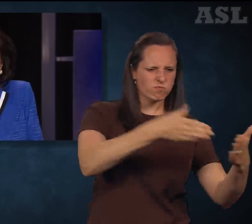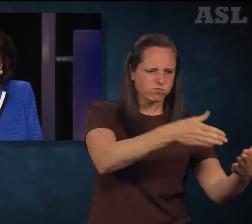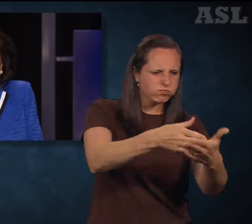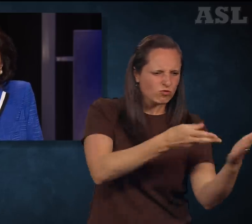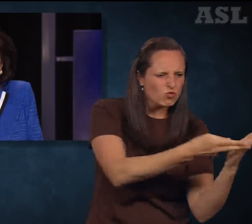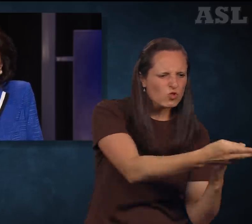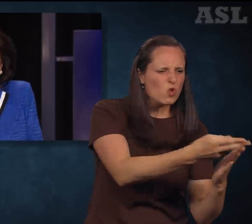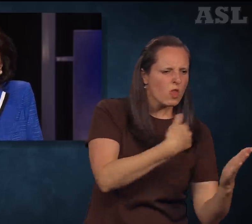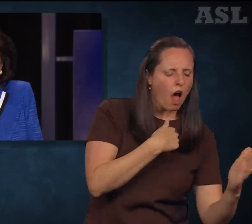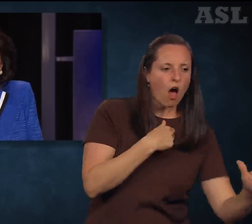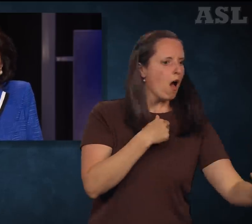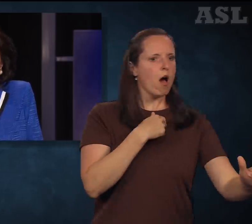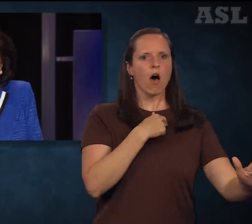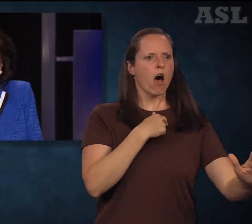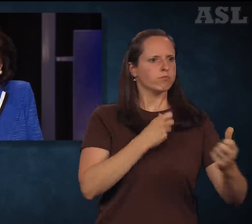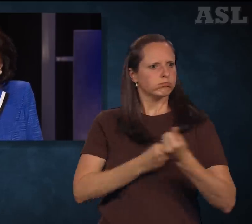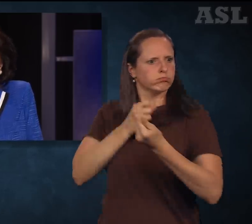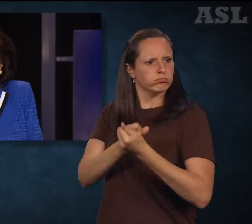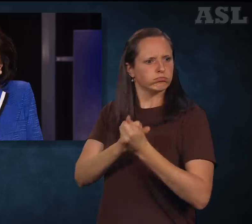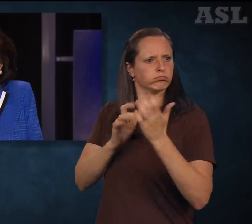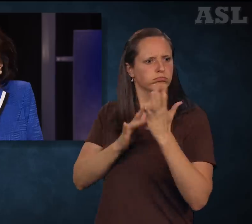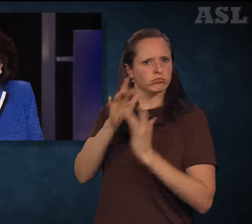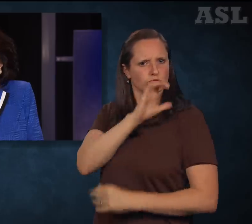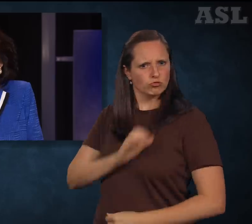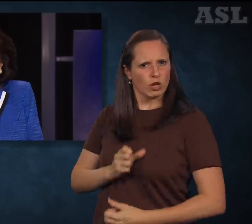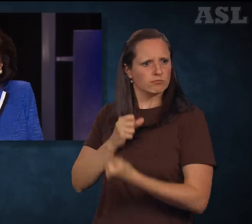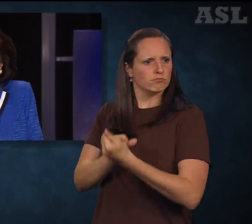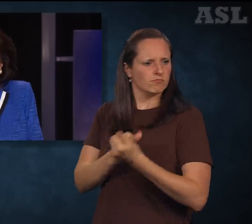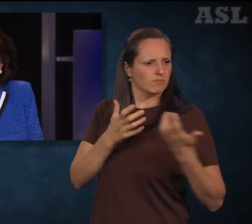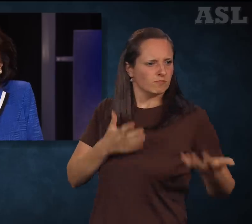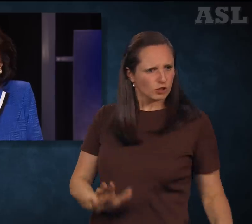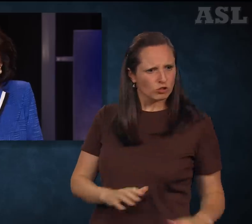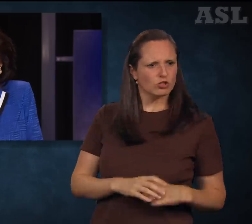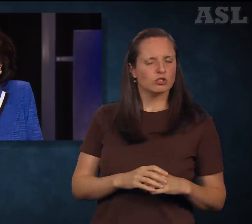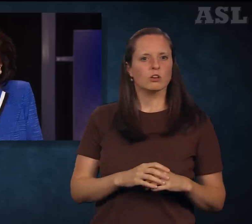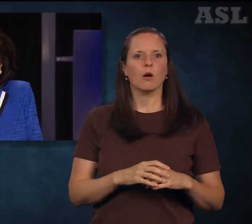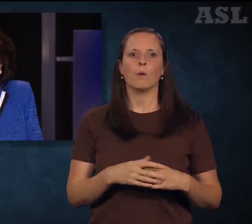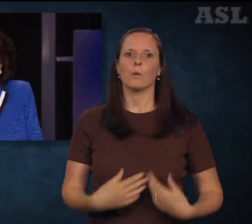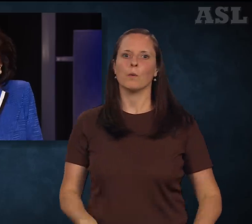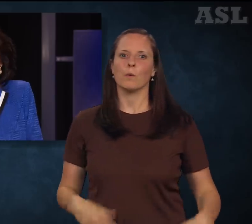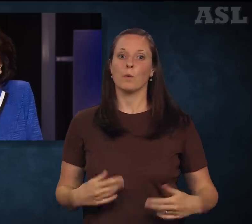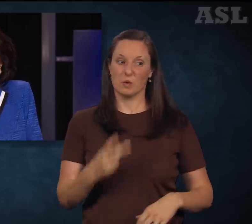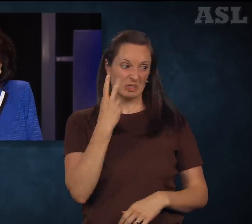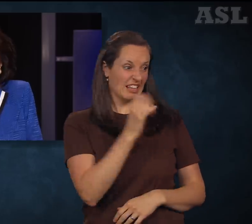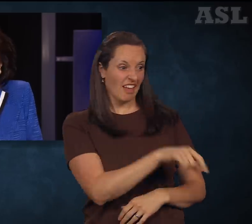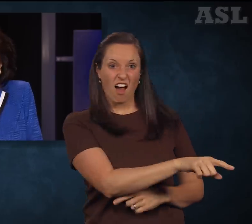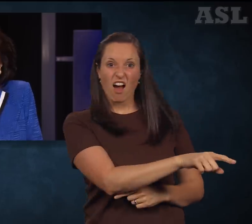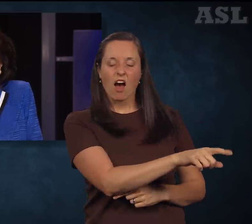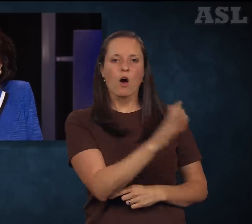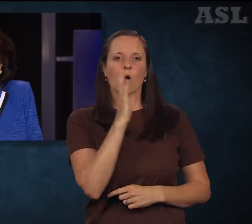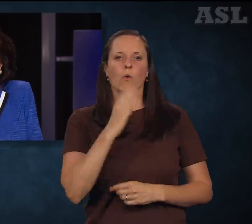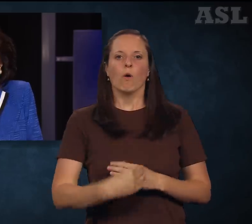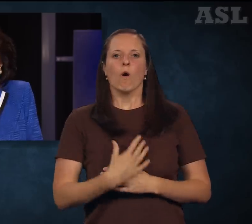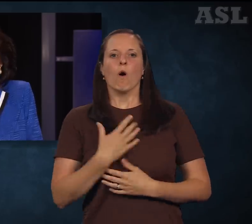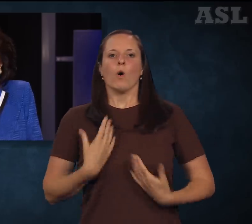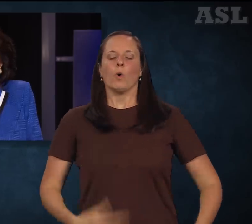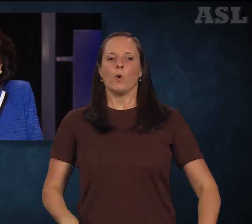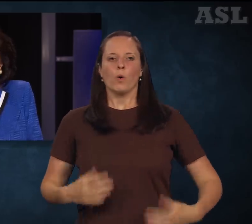TRUTH AND VALIANTLY STANDING